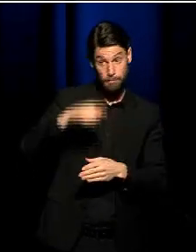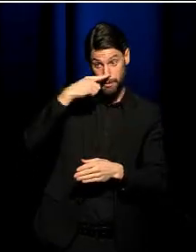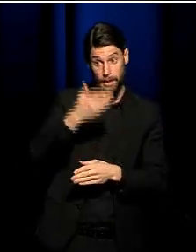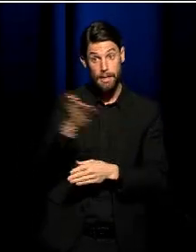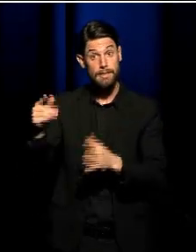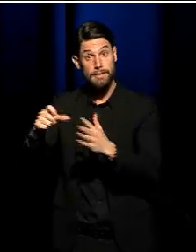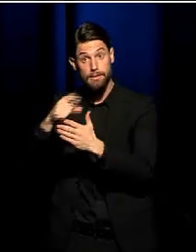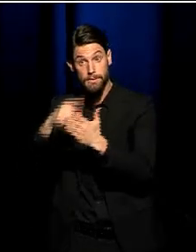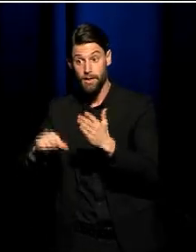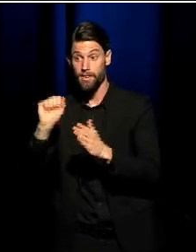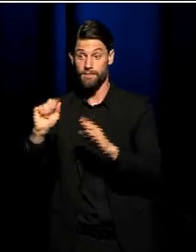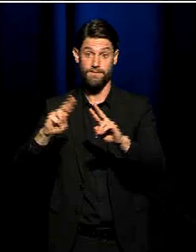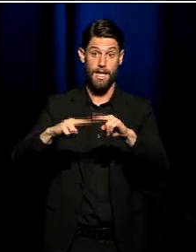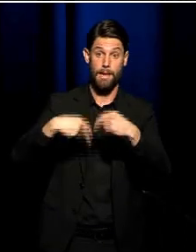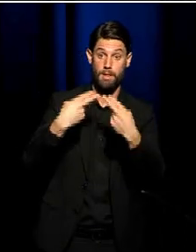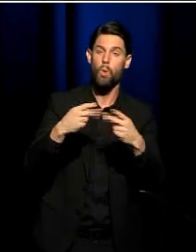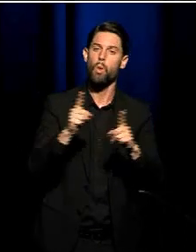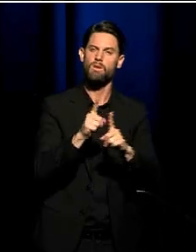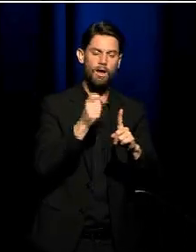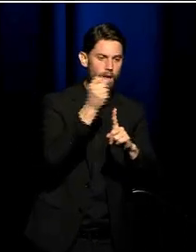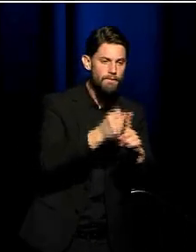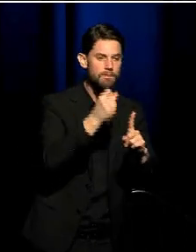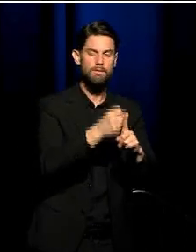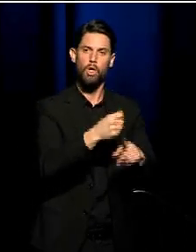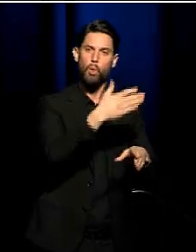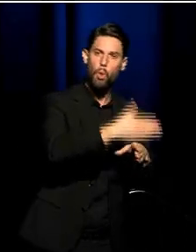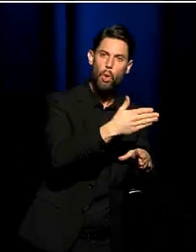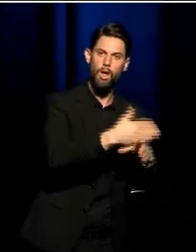the submissions from paid carers and advocates the main issues raised by the